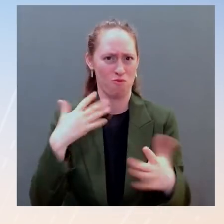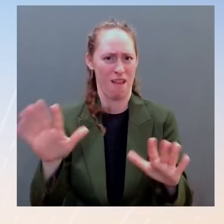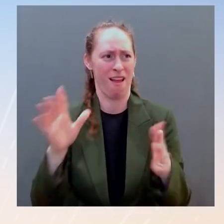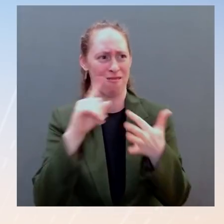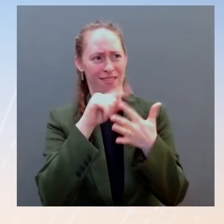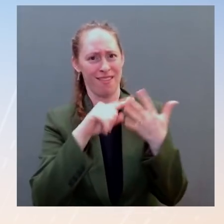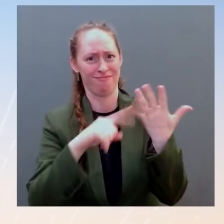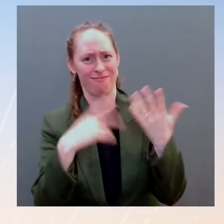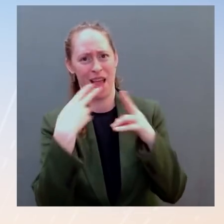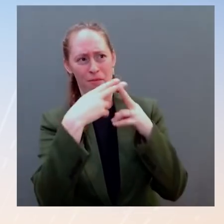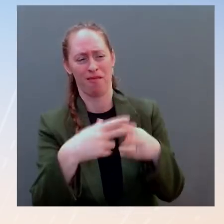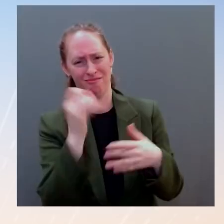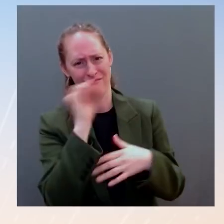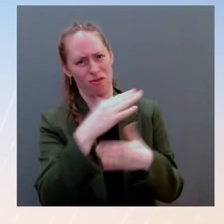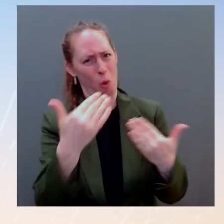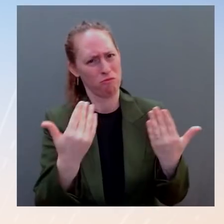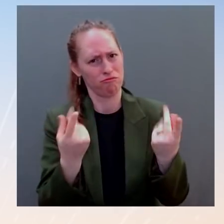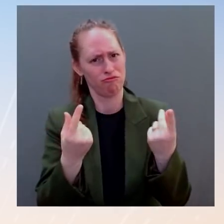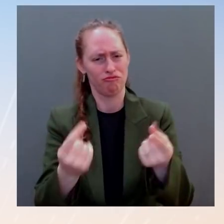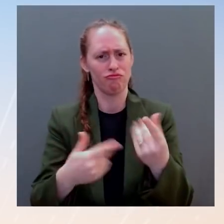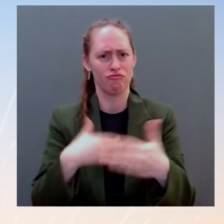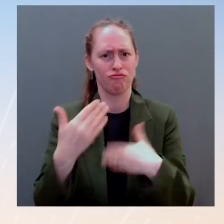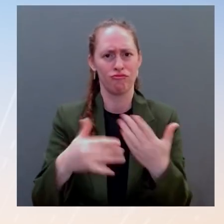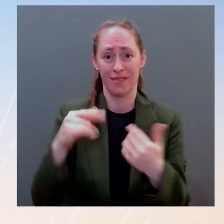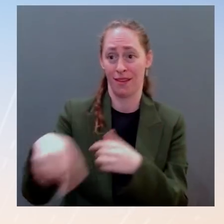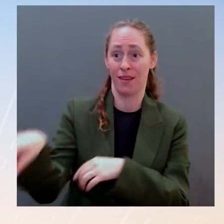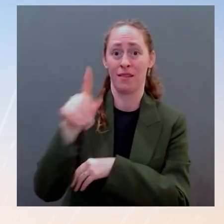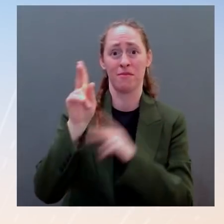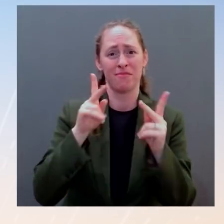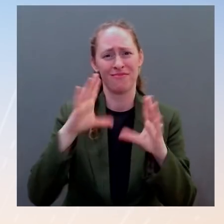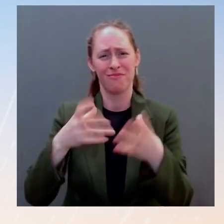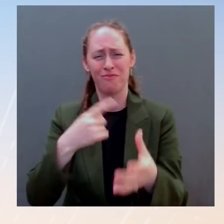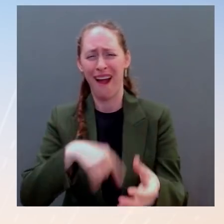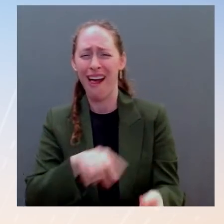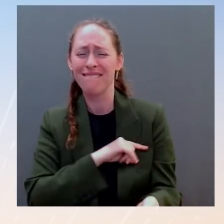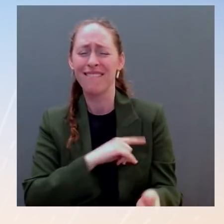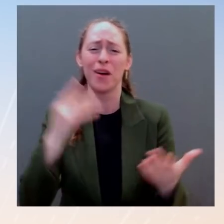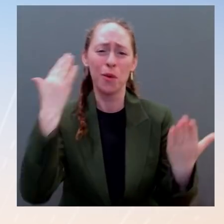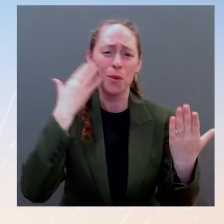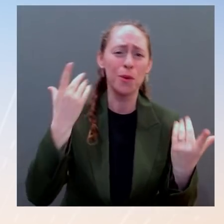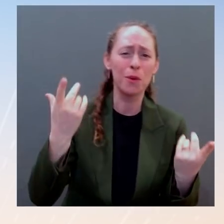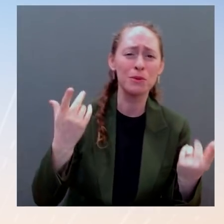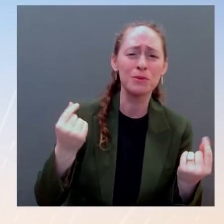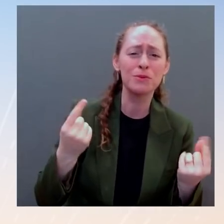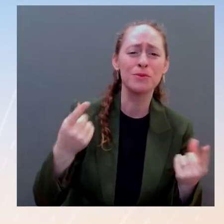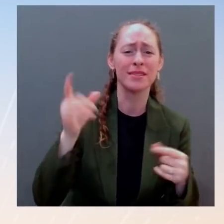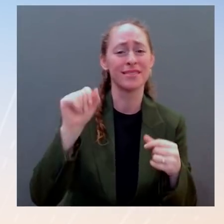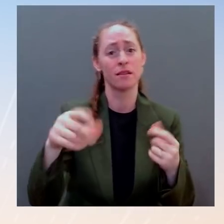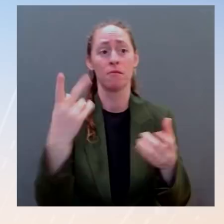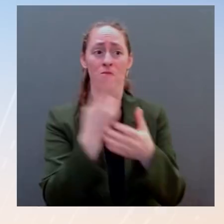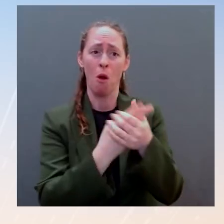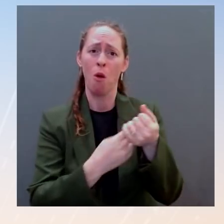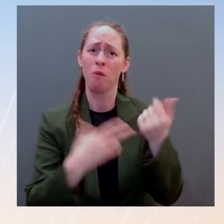ready to get to work, and deserve bipartisan support. They also will make history. Lisa Cook would become the first Black woman